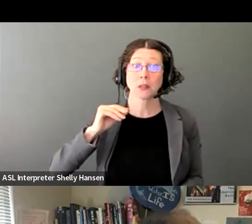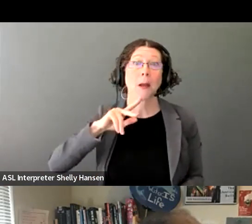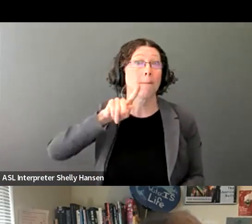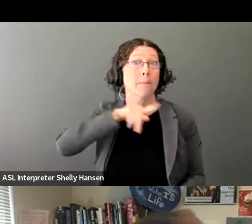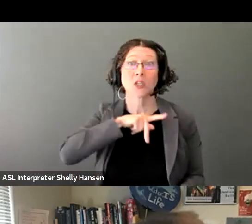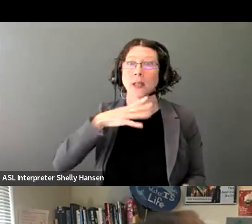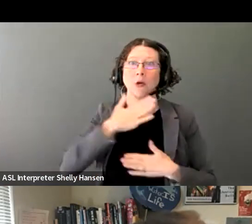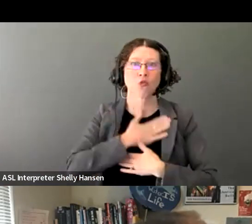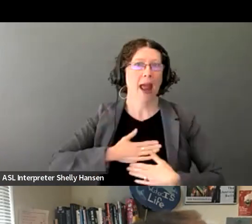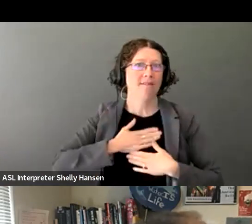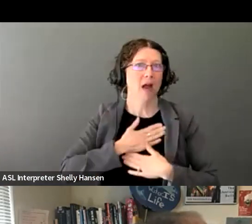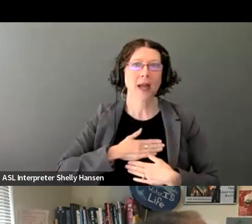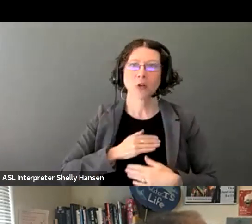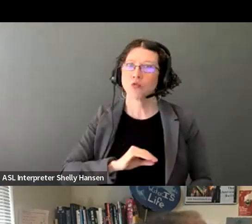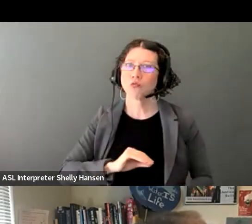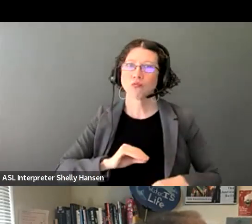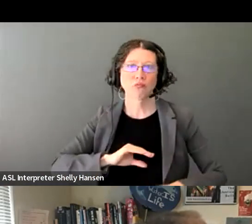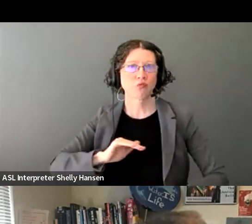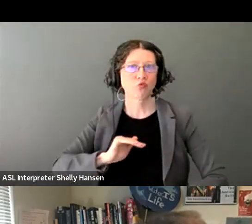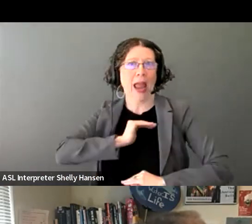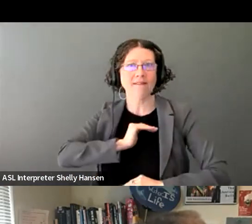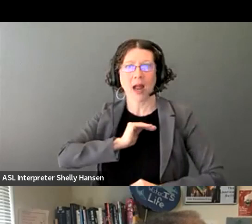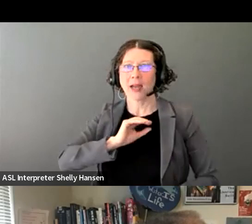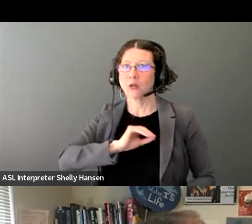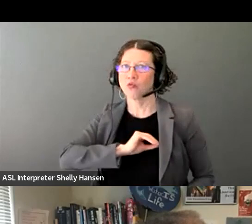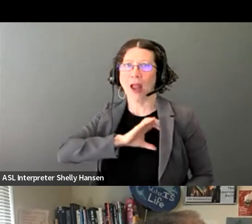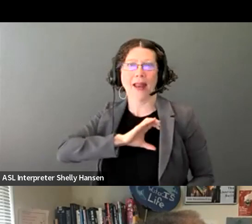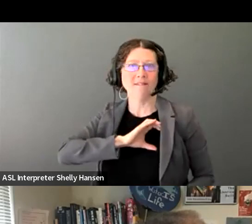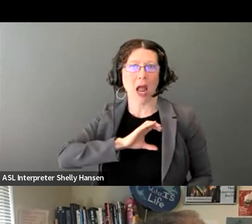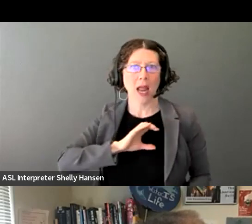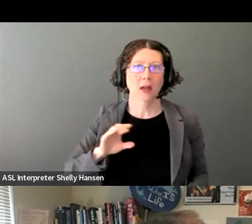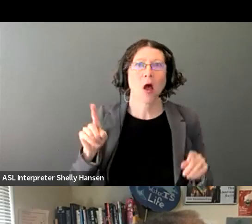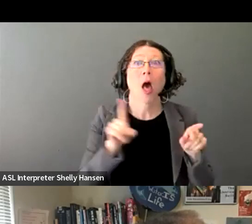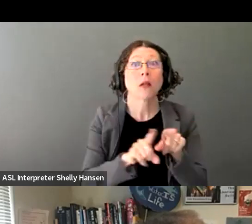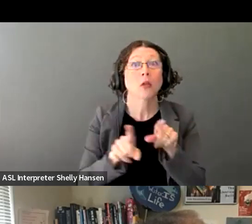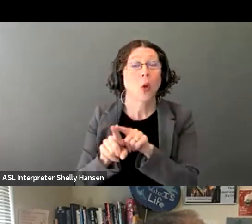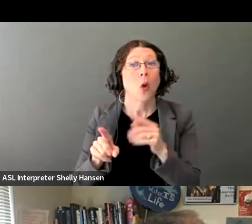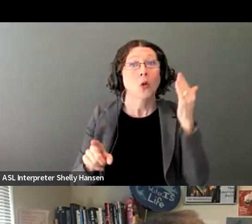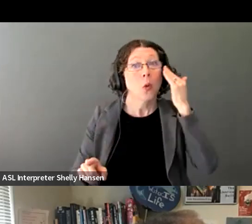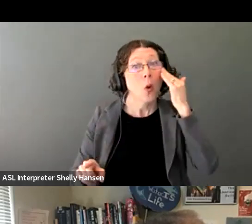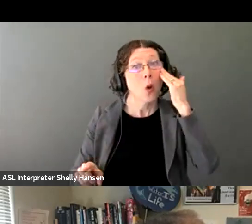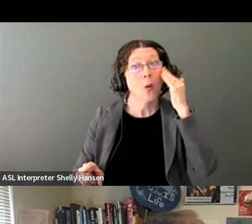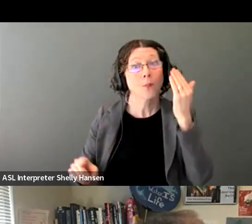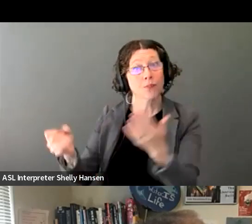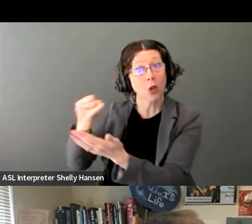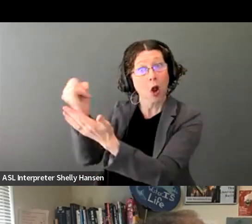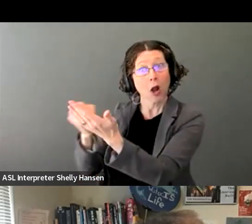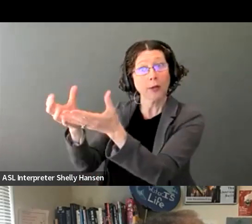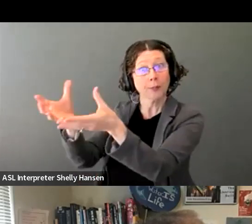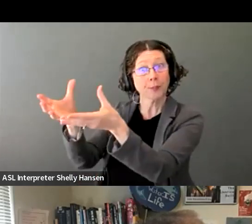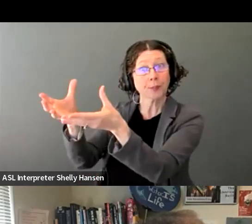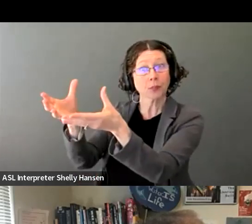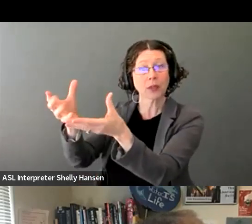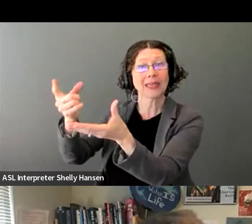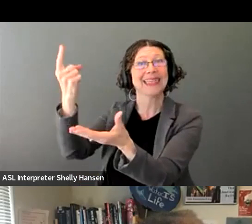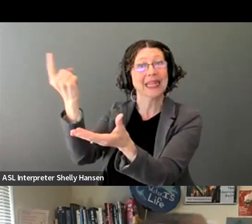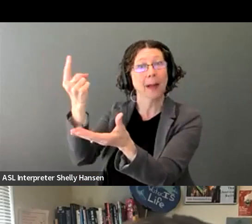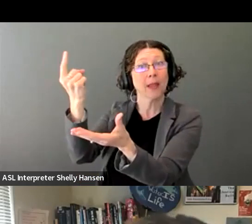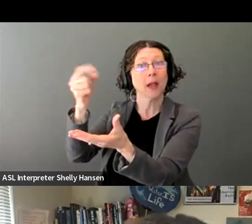And also, to know that the art that as a byproduct is also something that other people can connect